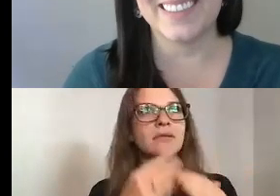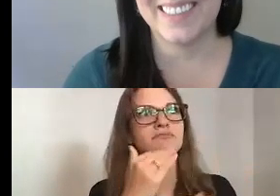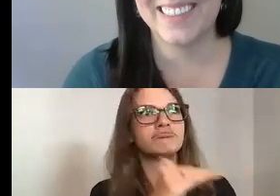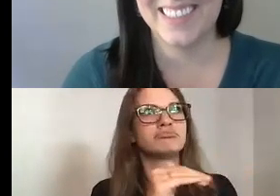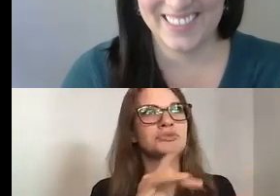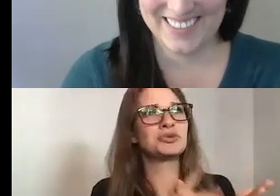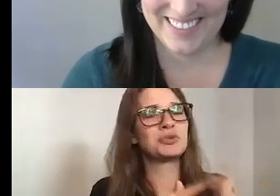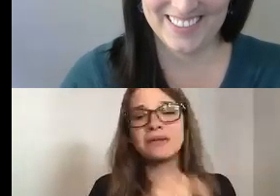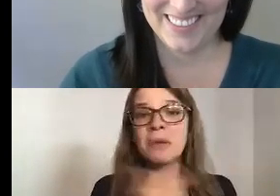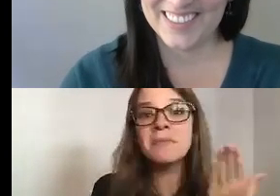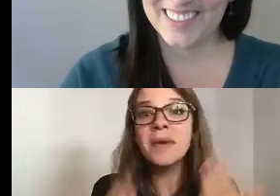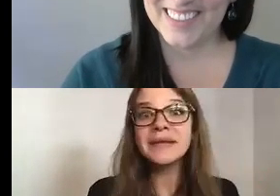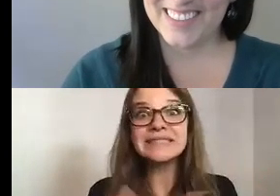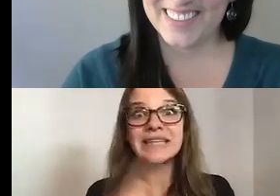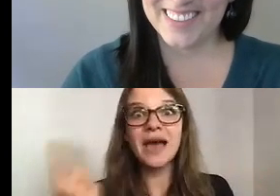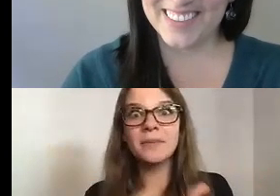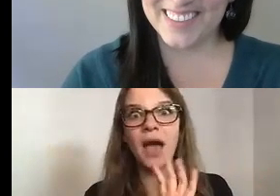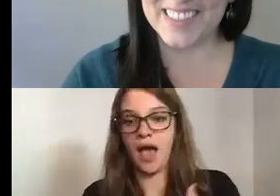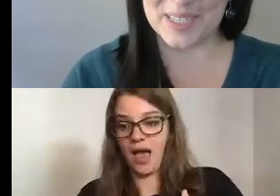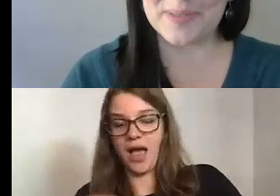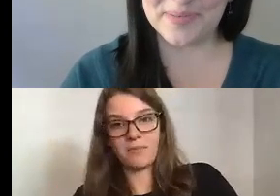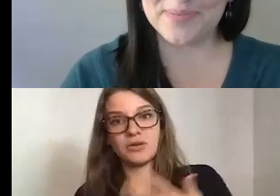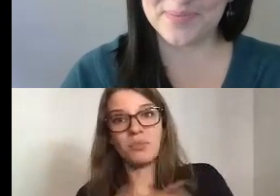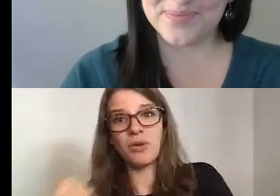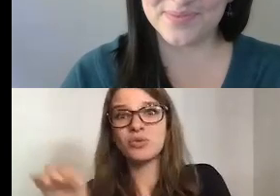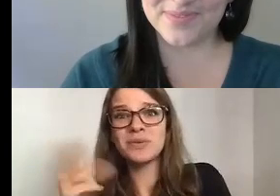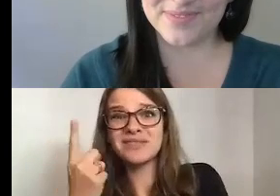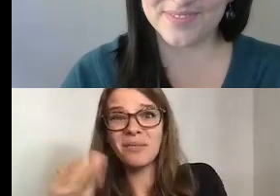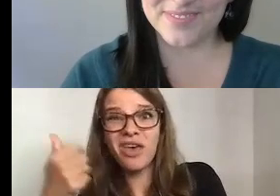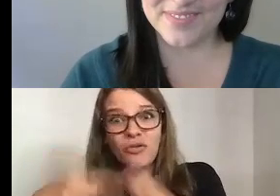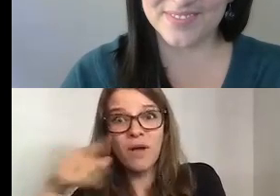maybe today is the day that I have to prioritize doing something else around the house and screen